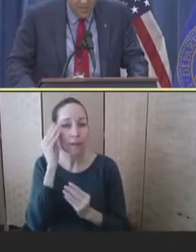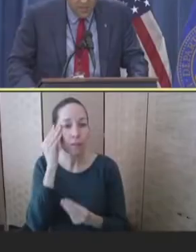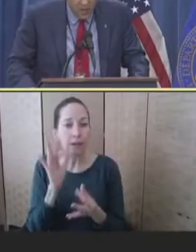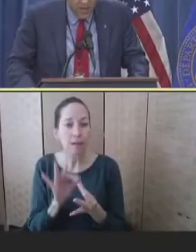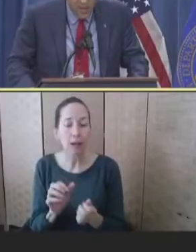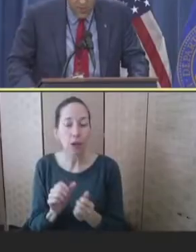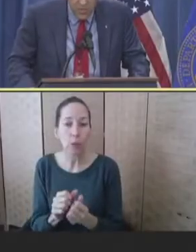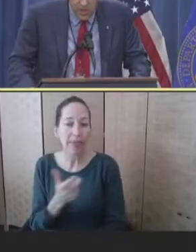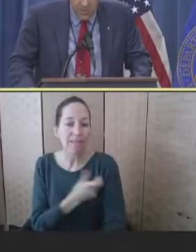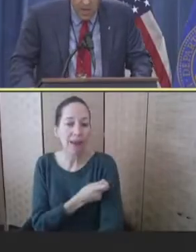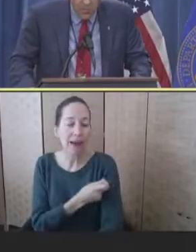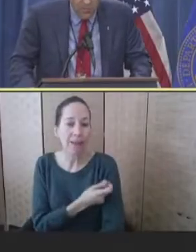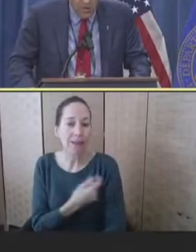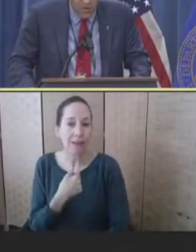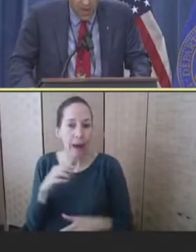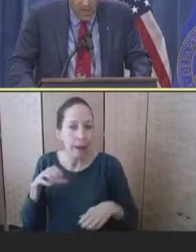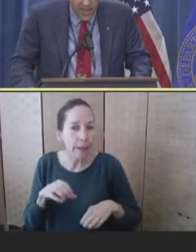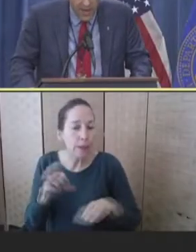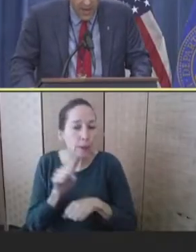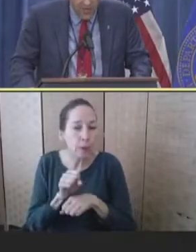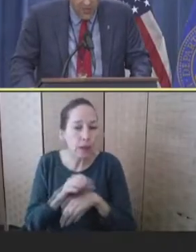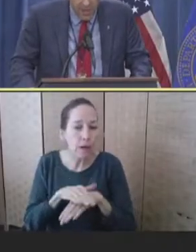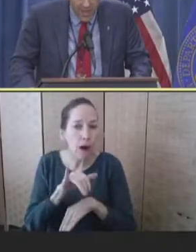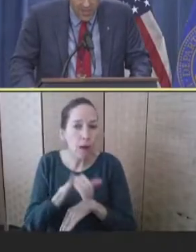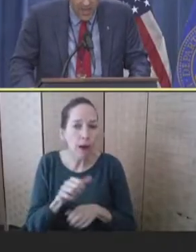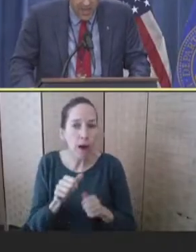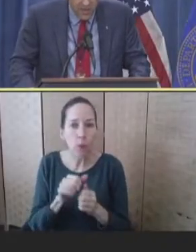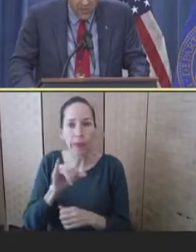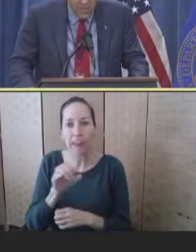working on with Jeff Taubenberger at NIH for the past 10 years.